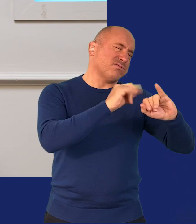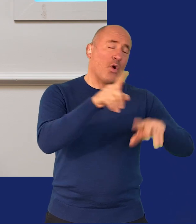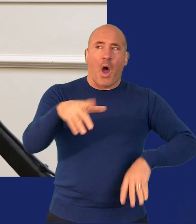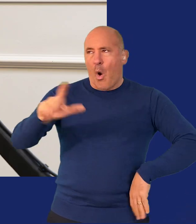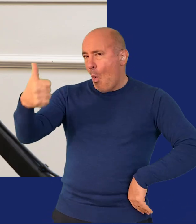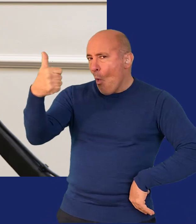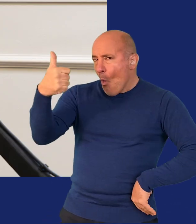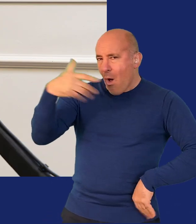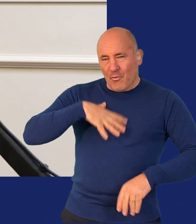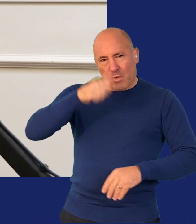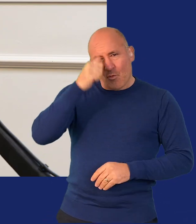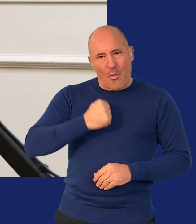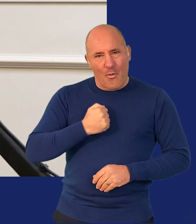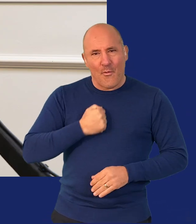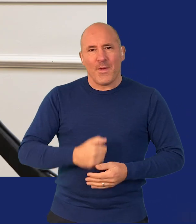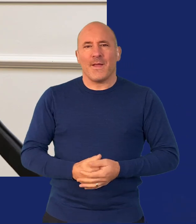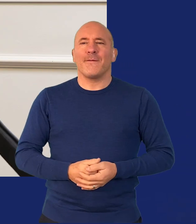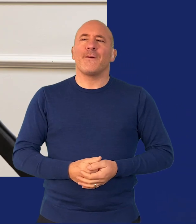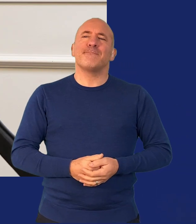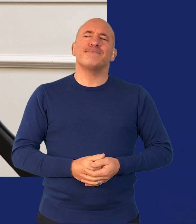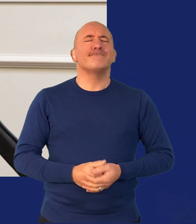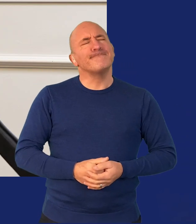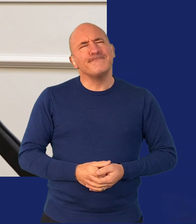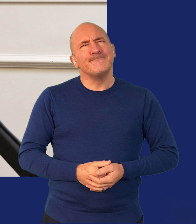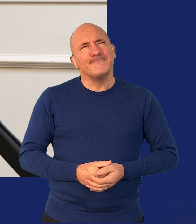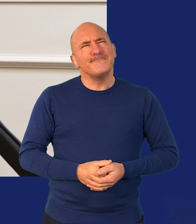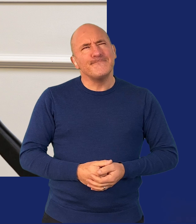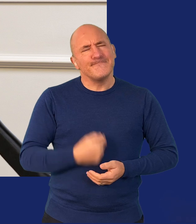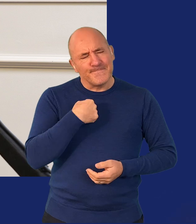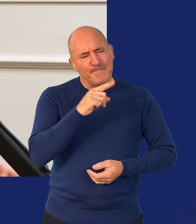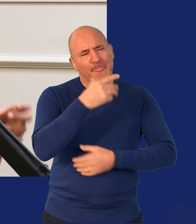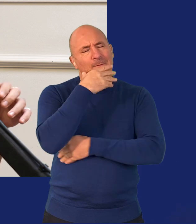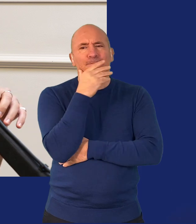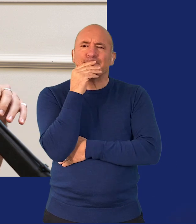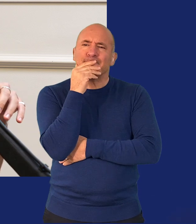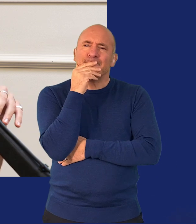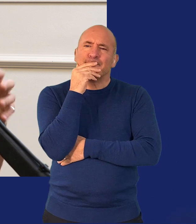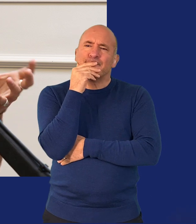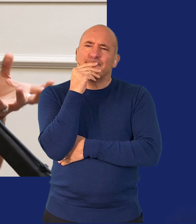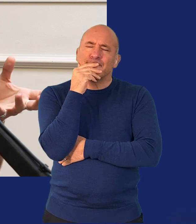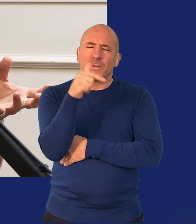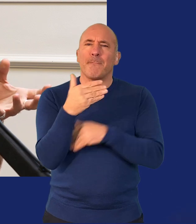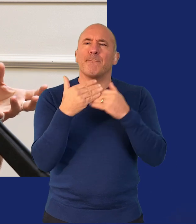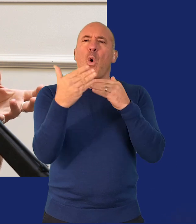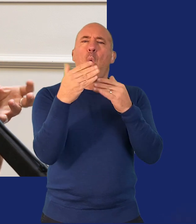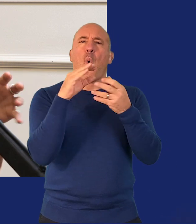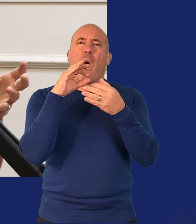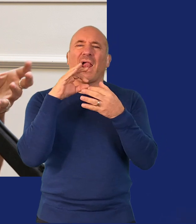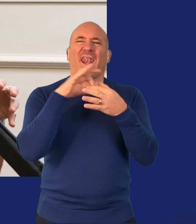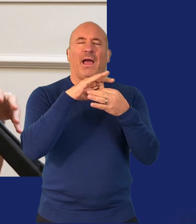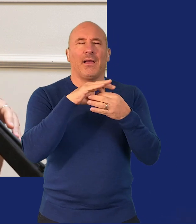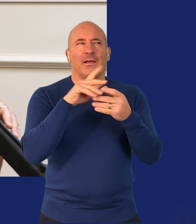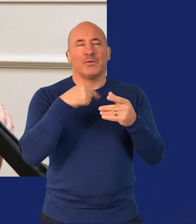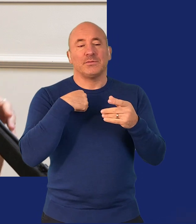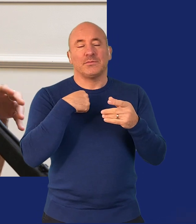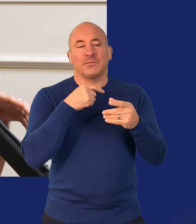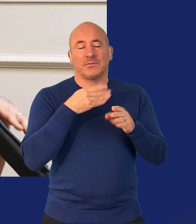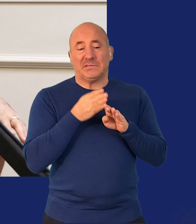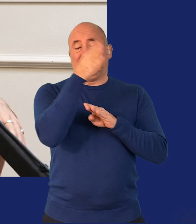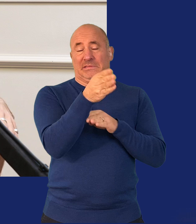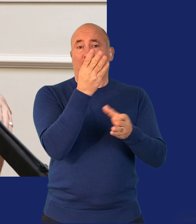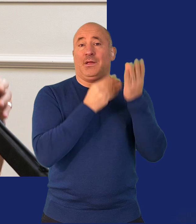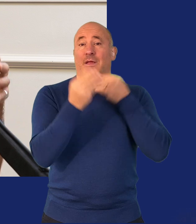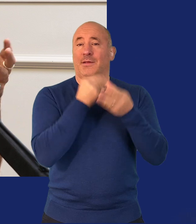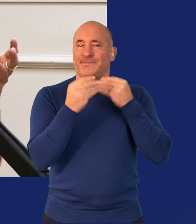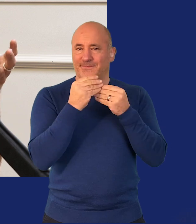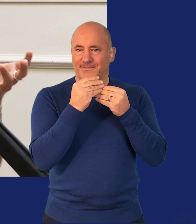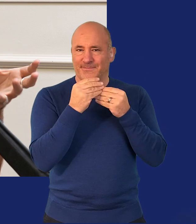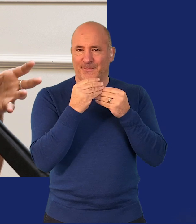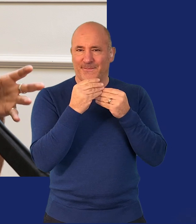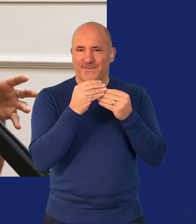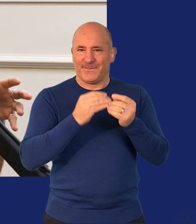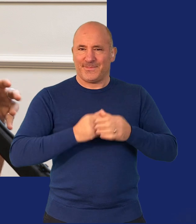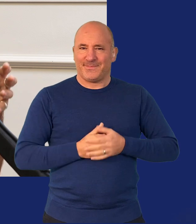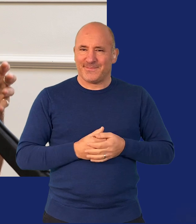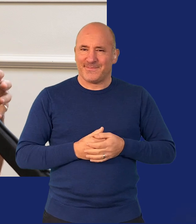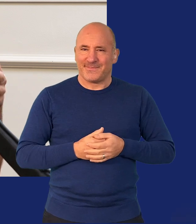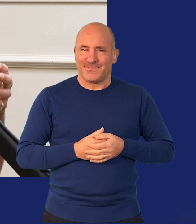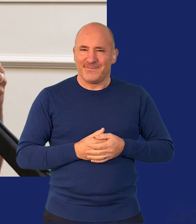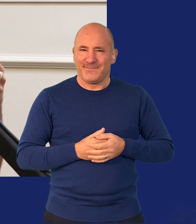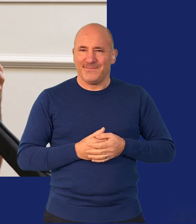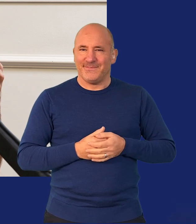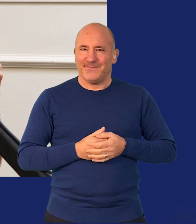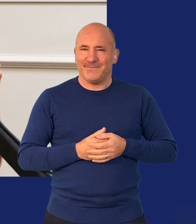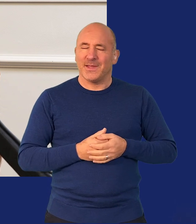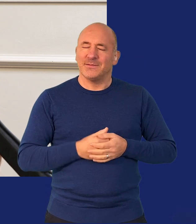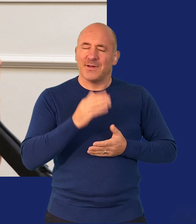Um, so this is like more related to like in person learning, but when